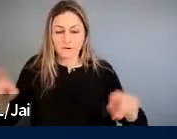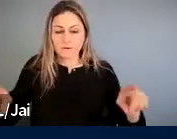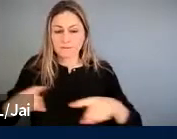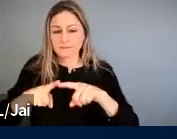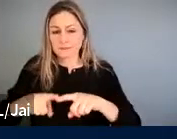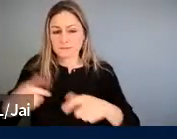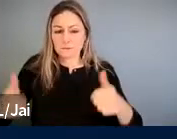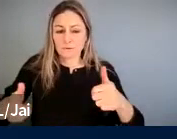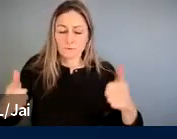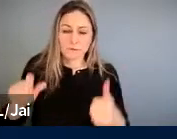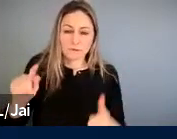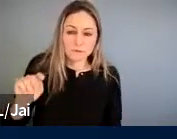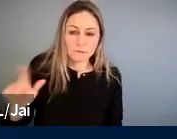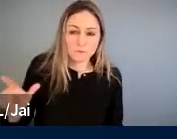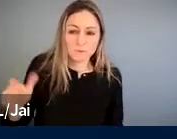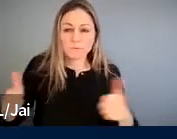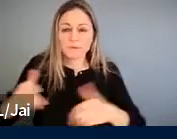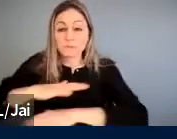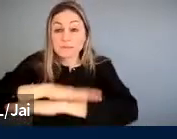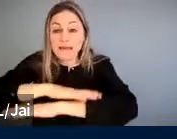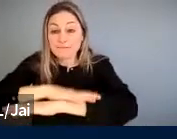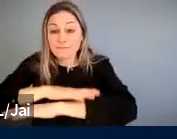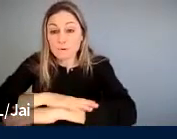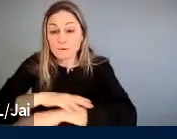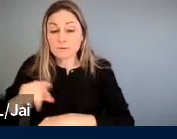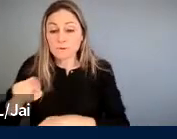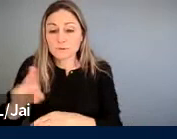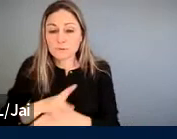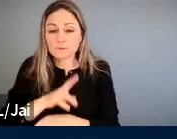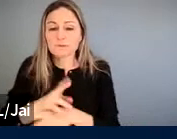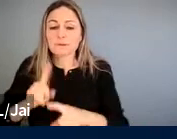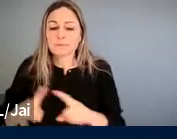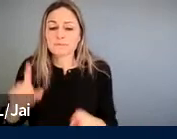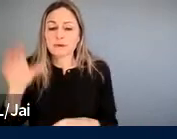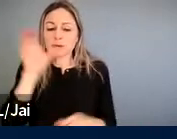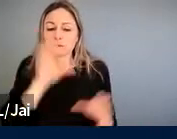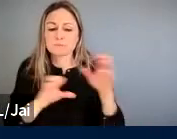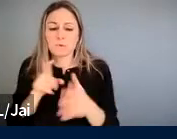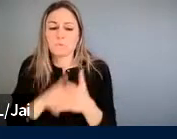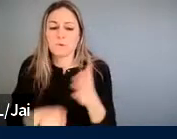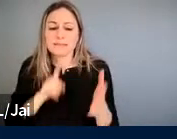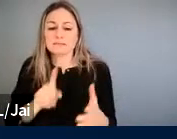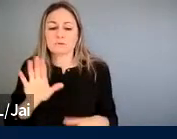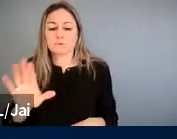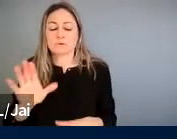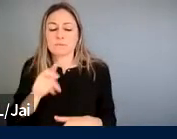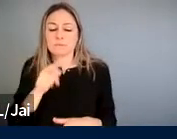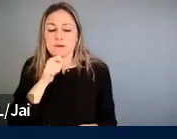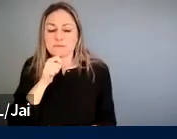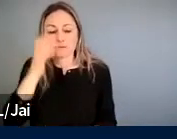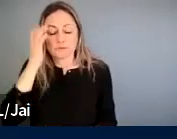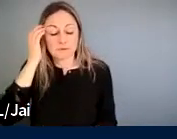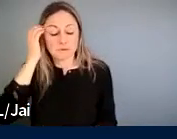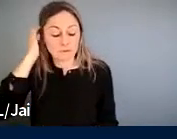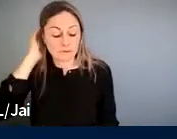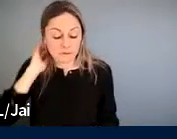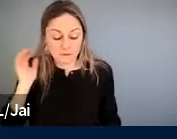and platforms that you're utilizing, but exploring what is your privacy and what information is being